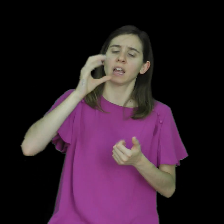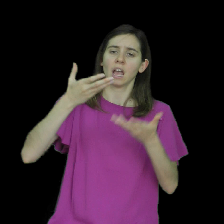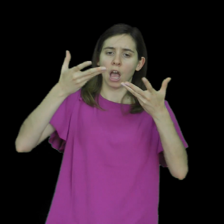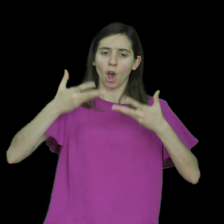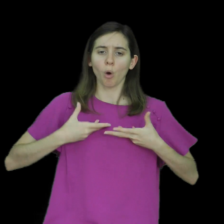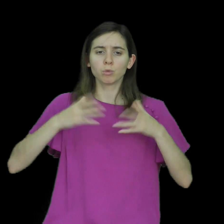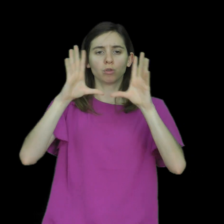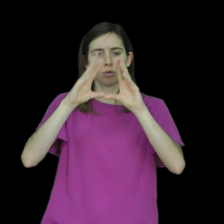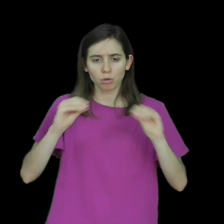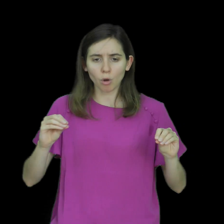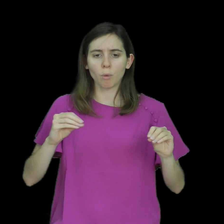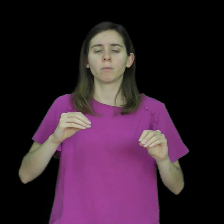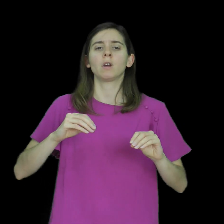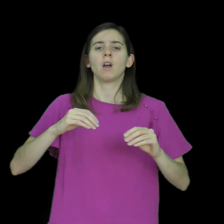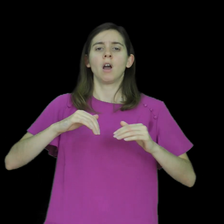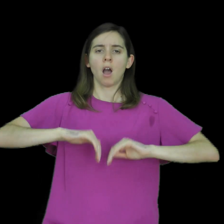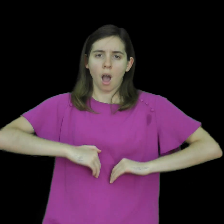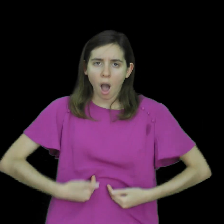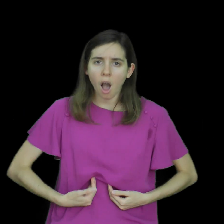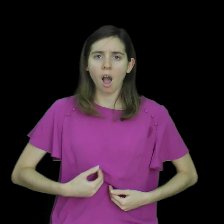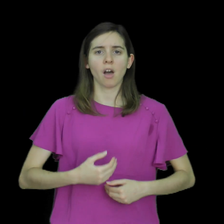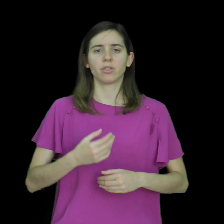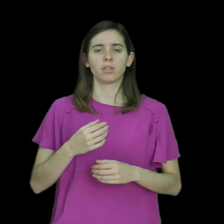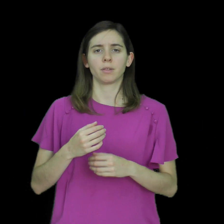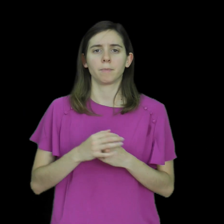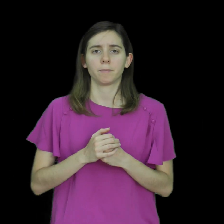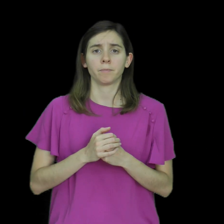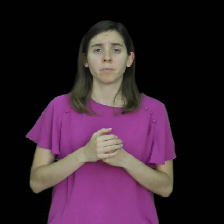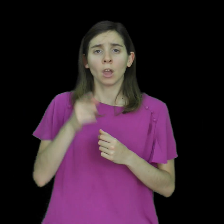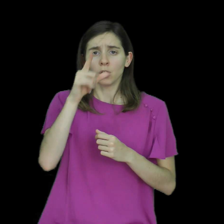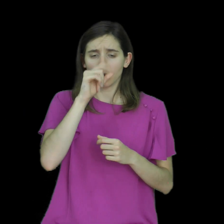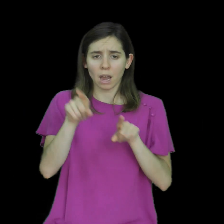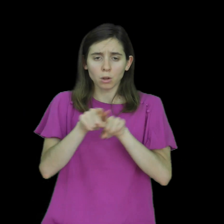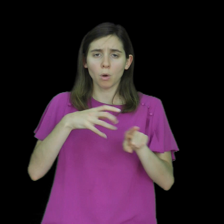cravings for food your body doesn't need. You can learn more nutrition information